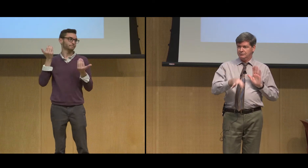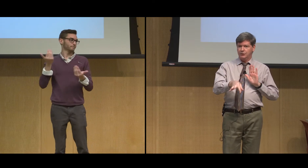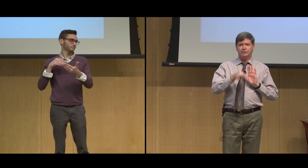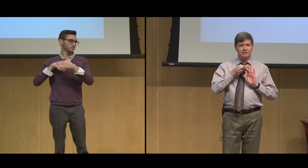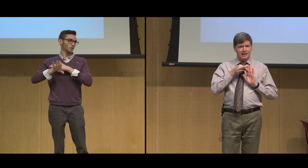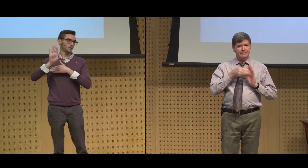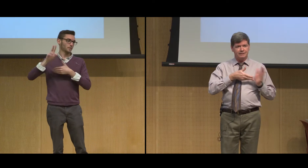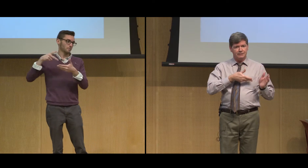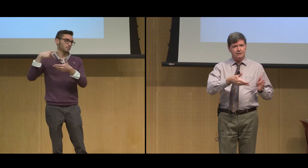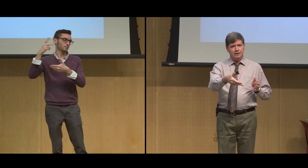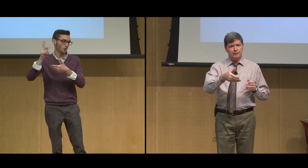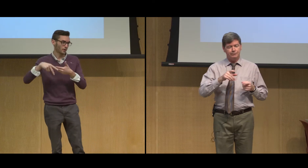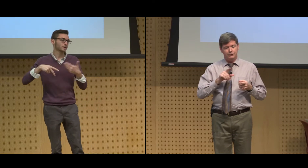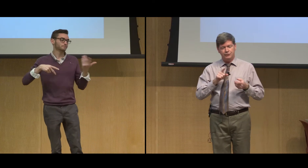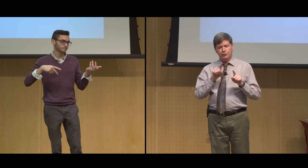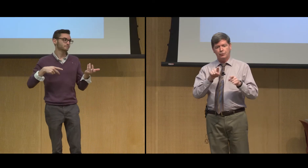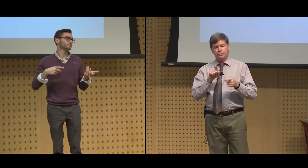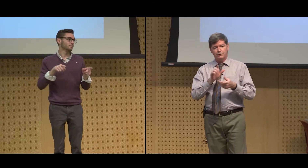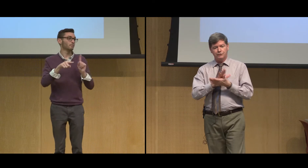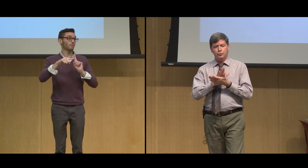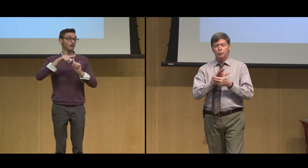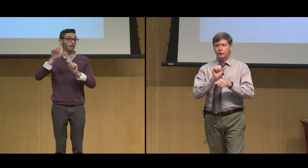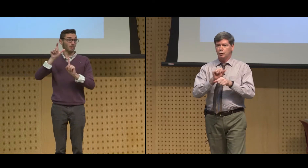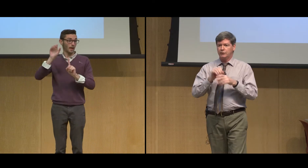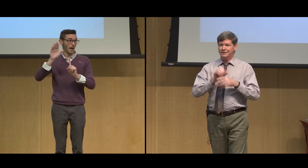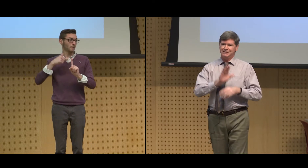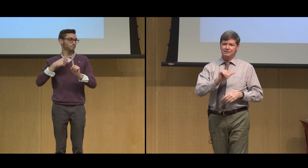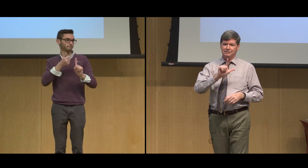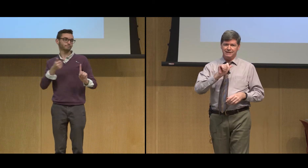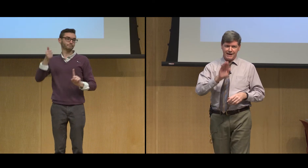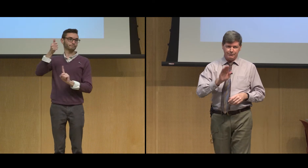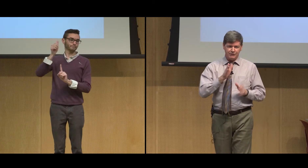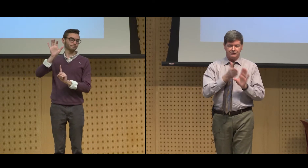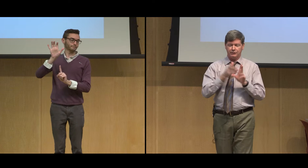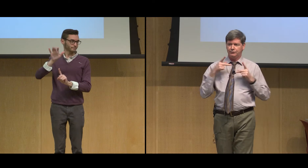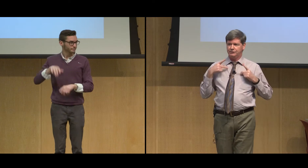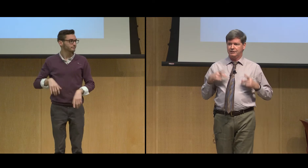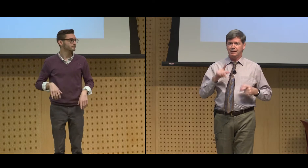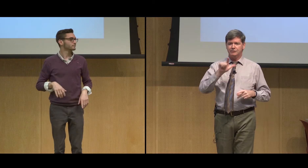I'm sure that's why I was, you know, selected, um, to go to the school and work in his lab,